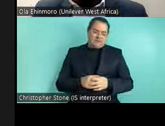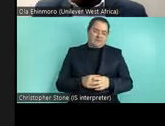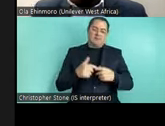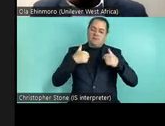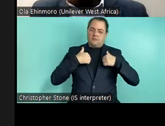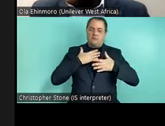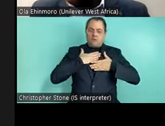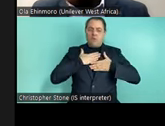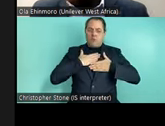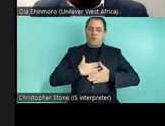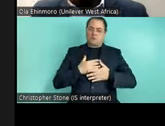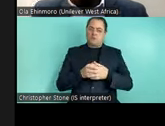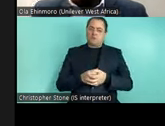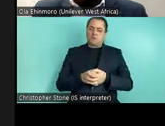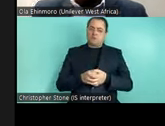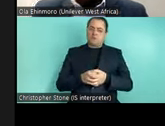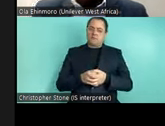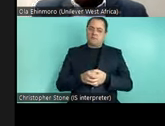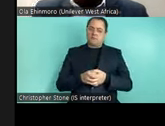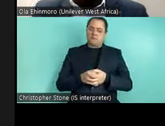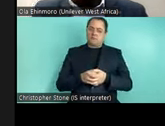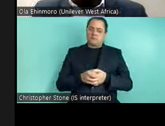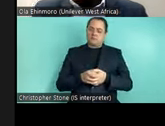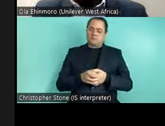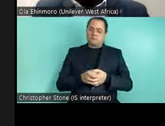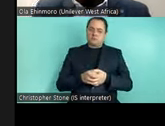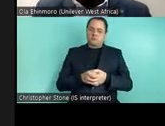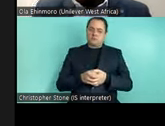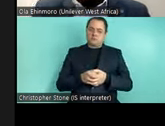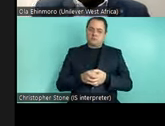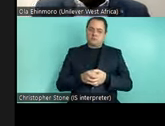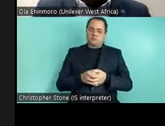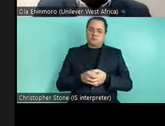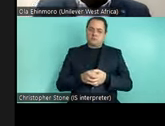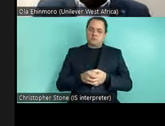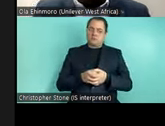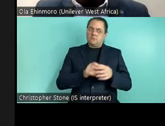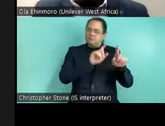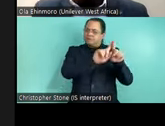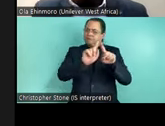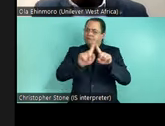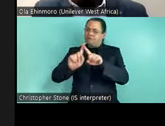that we accelerate, you know the diversity of the representation at all levels.